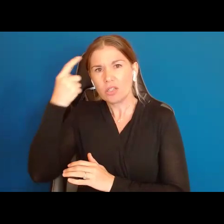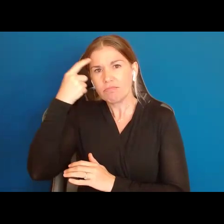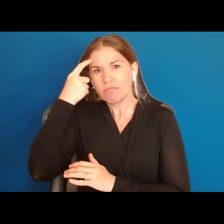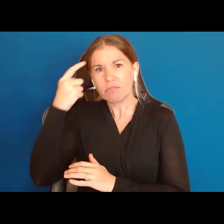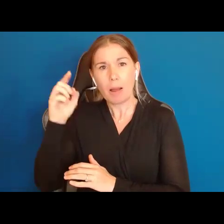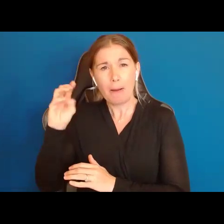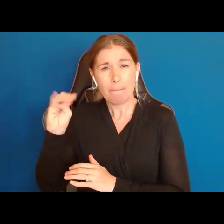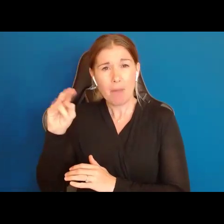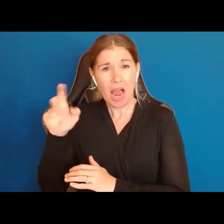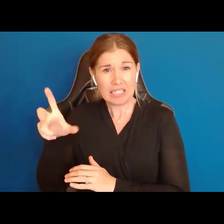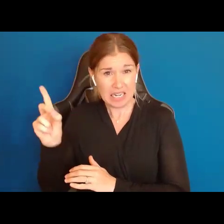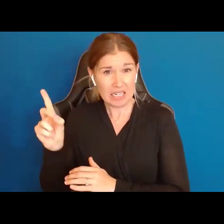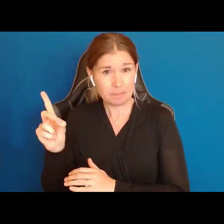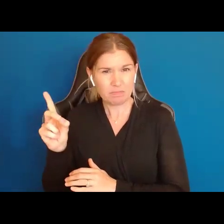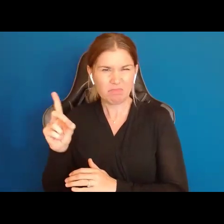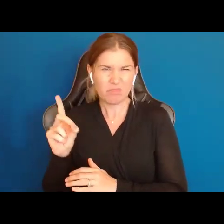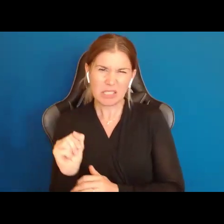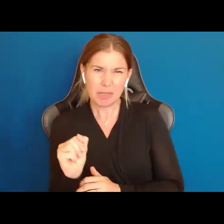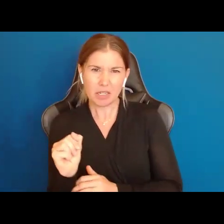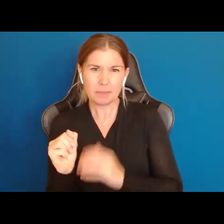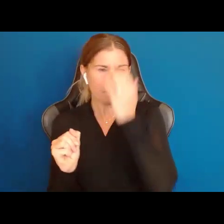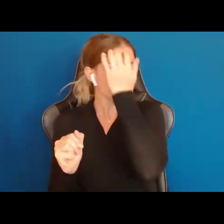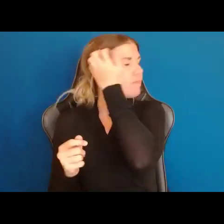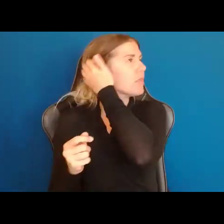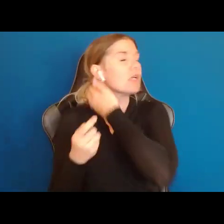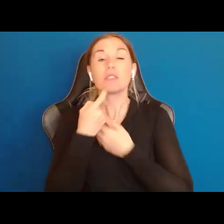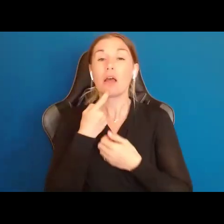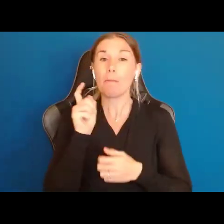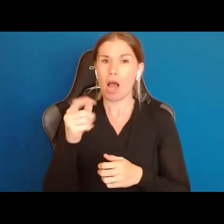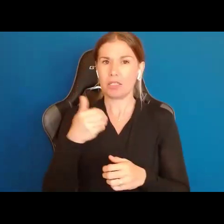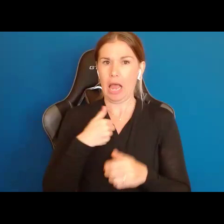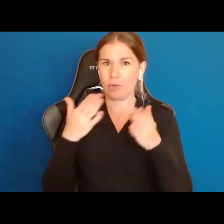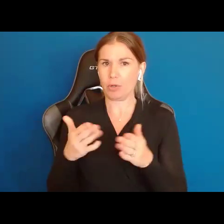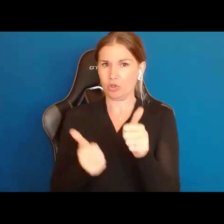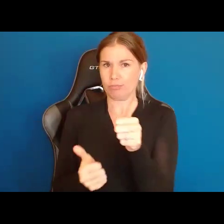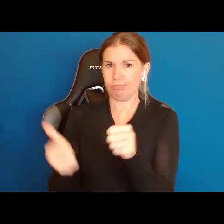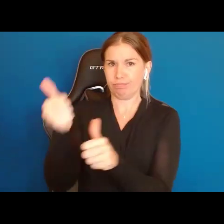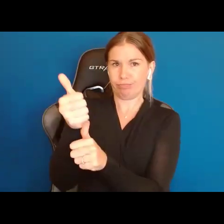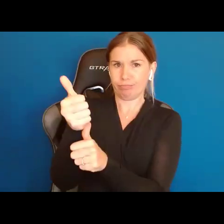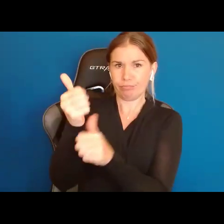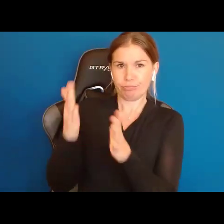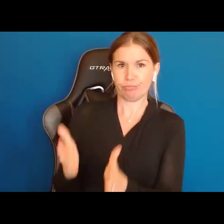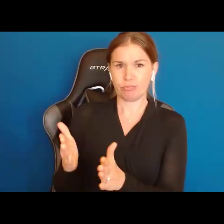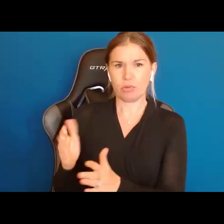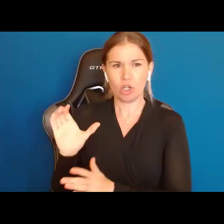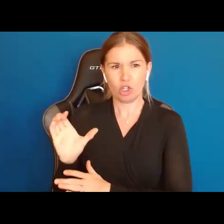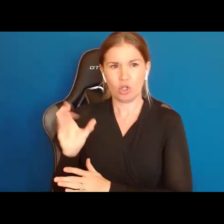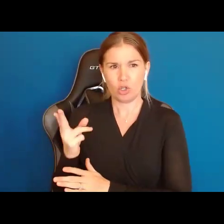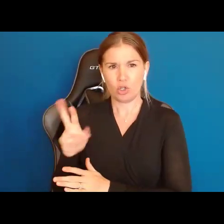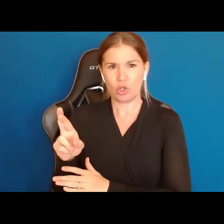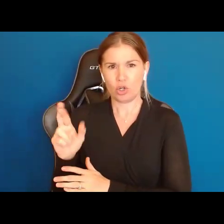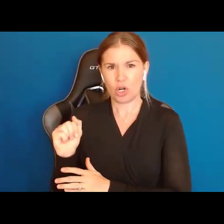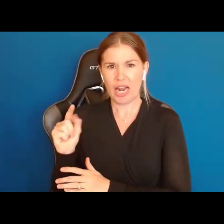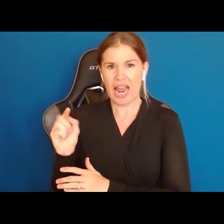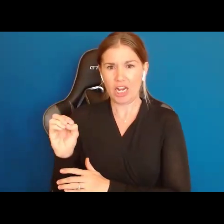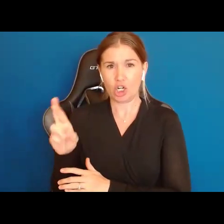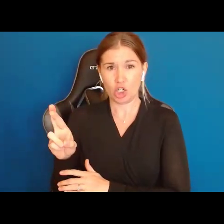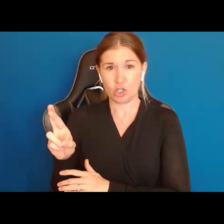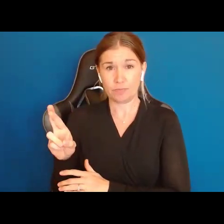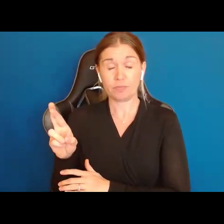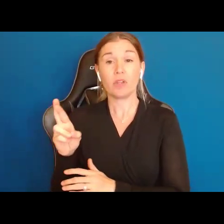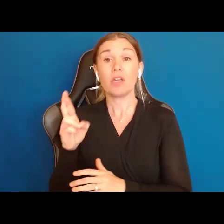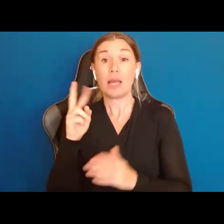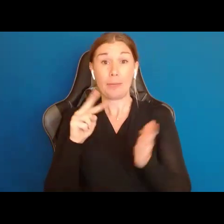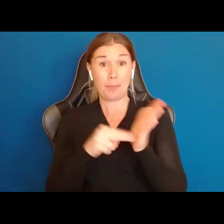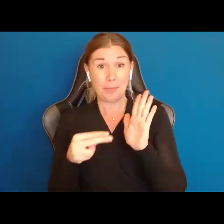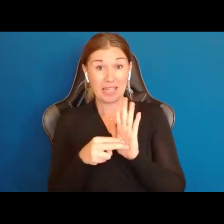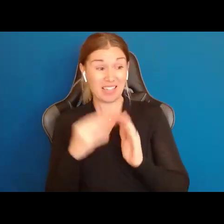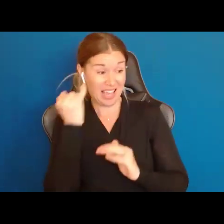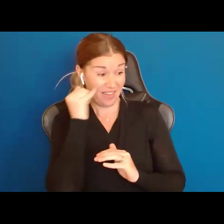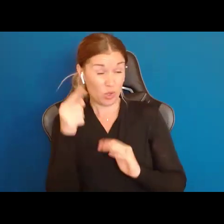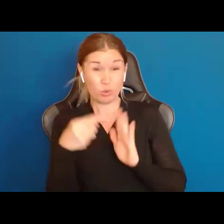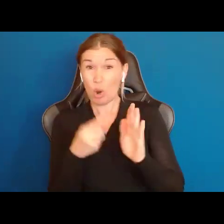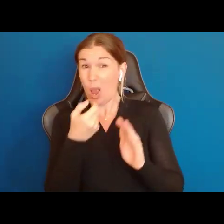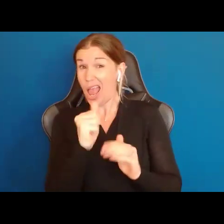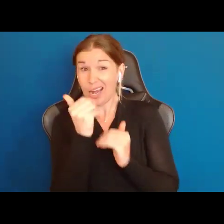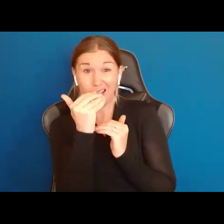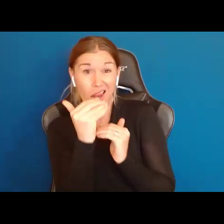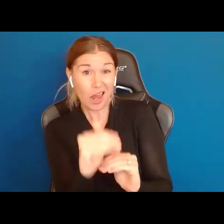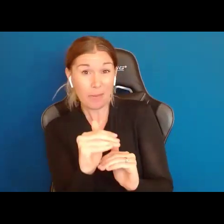for you. You had to have what they called a curator. And that began what I would call a culture or expectation that anyone that shows or needs any help, it is expected they will not be able to do things.